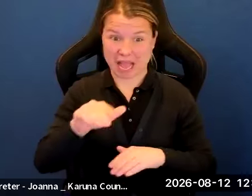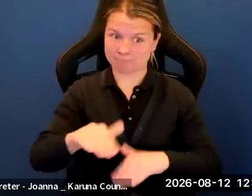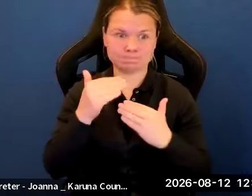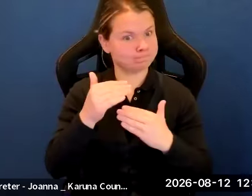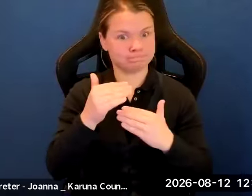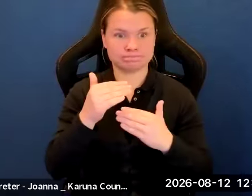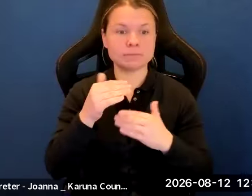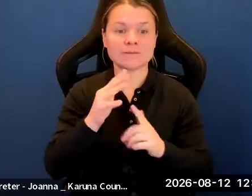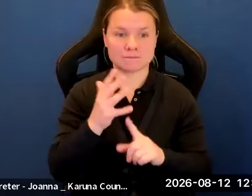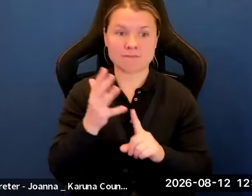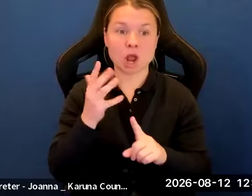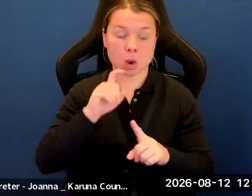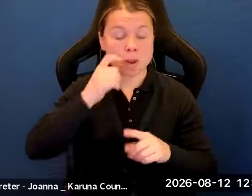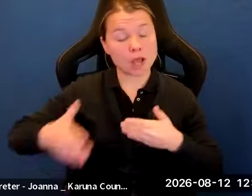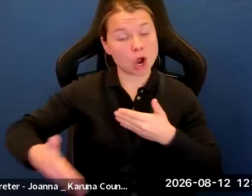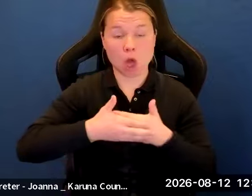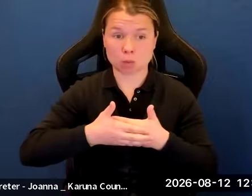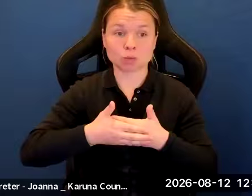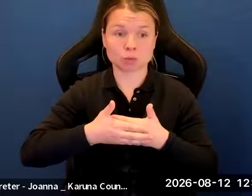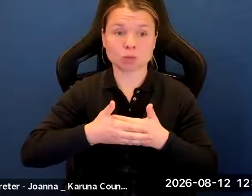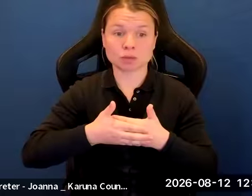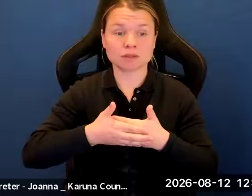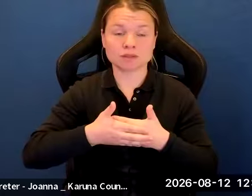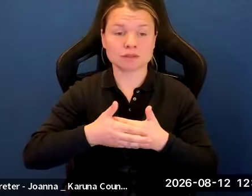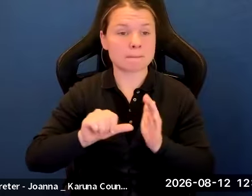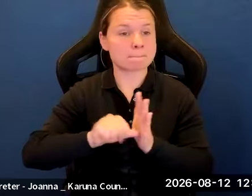check what that time zone is for you because that deadline